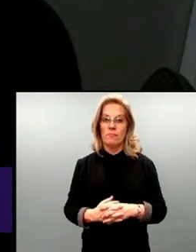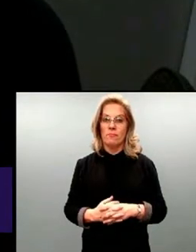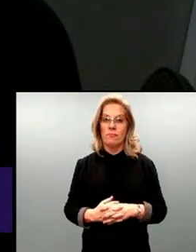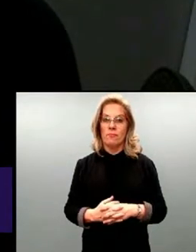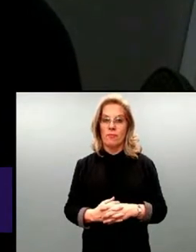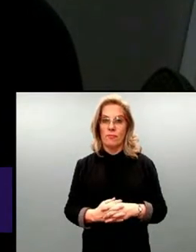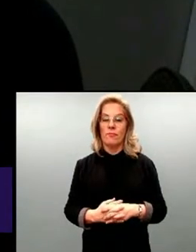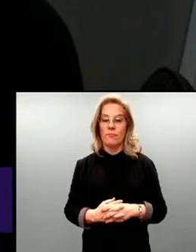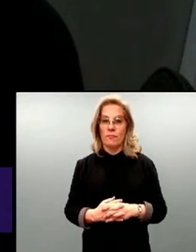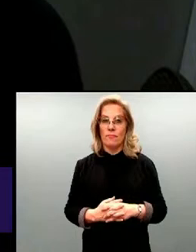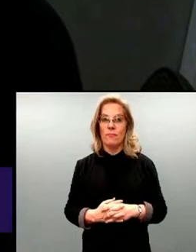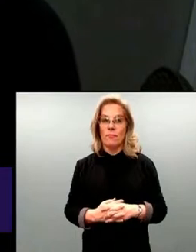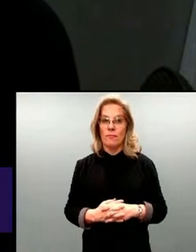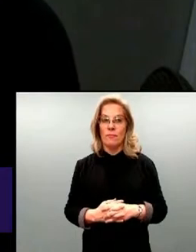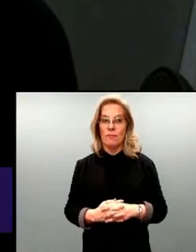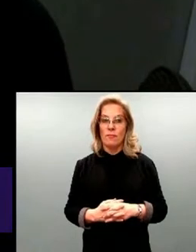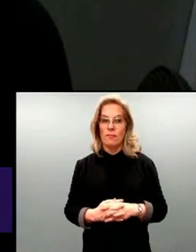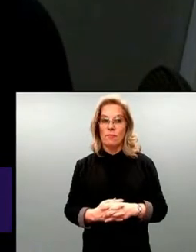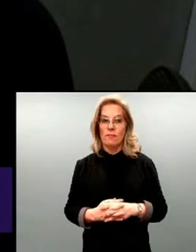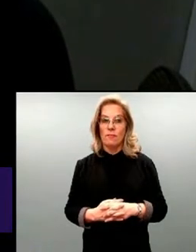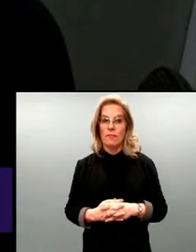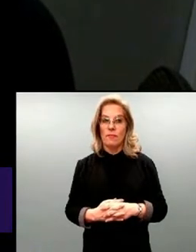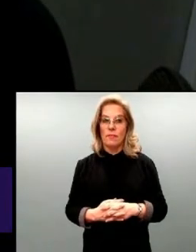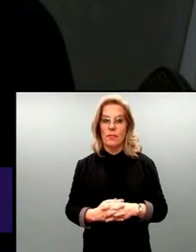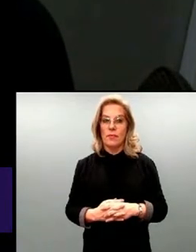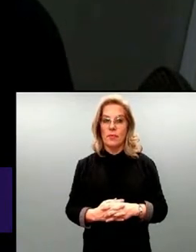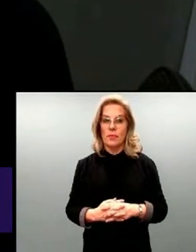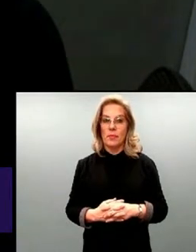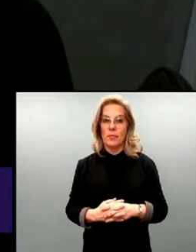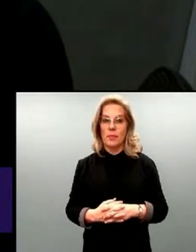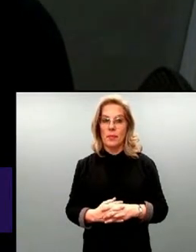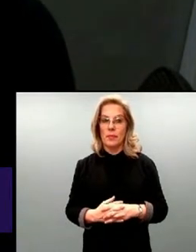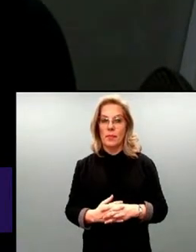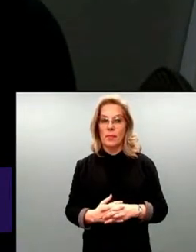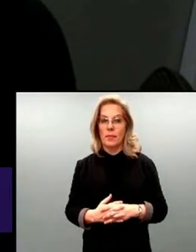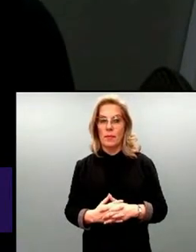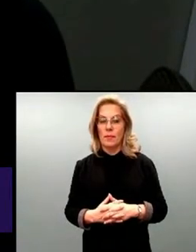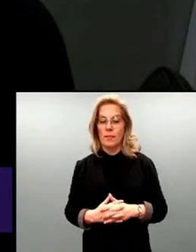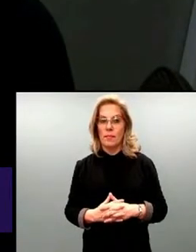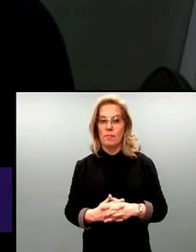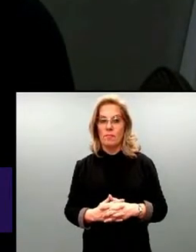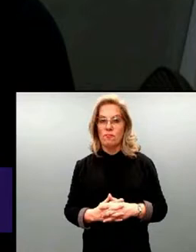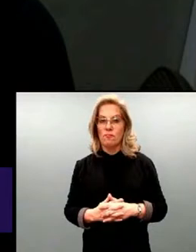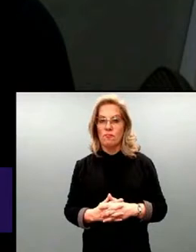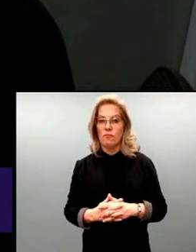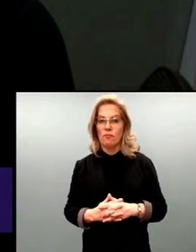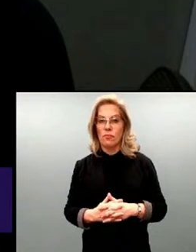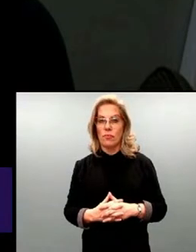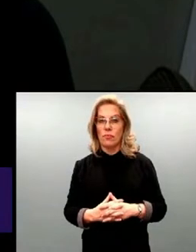talking about. However, if I'm there with another client who has very minimal language